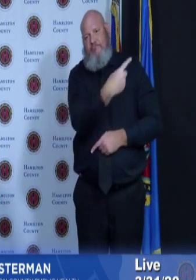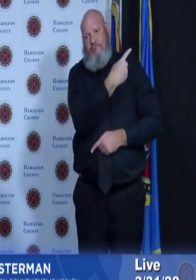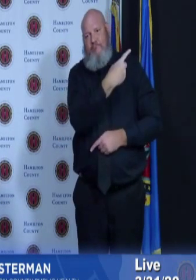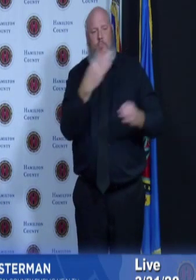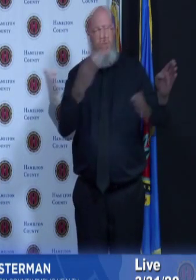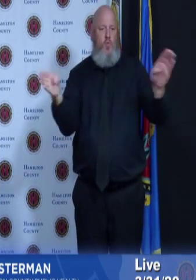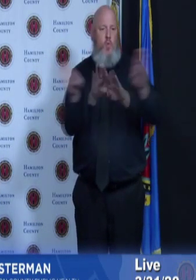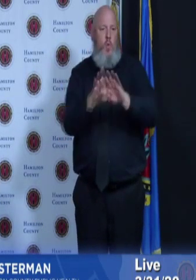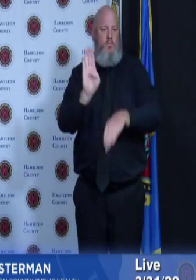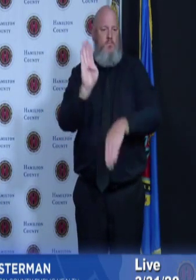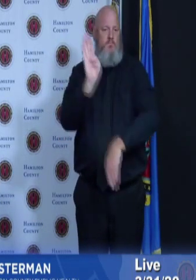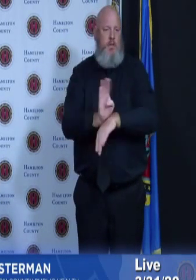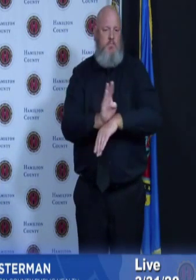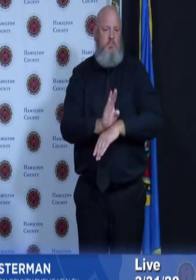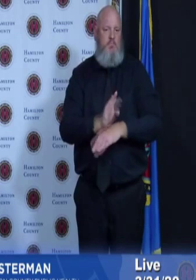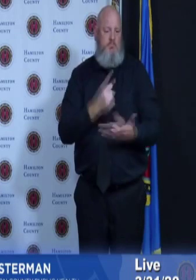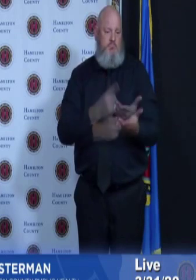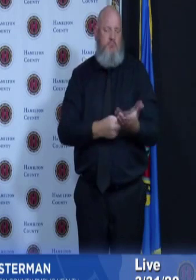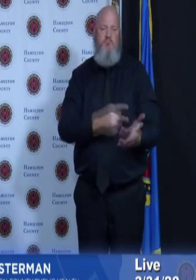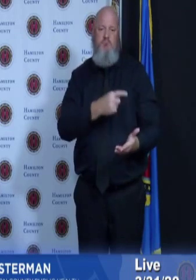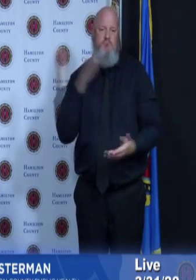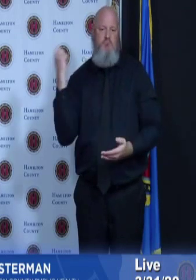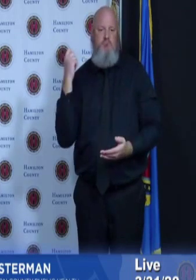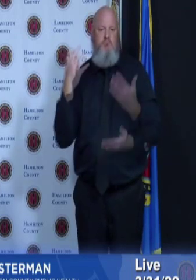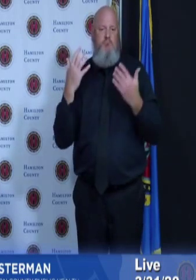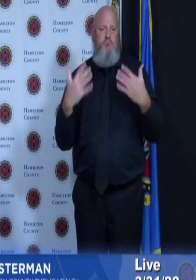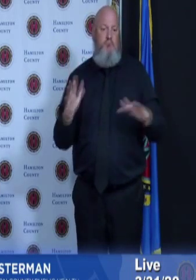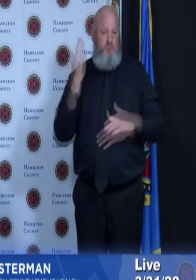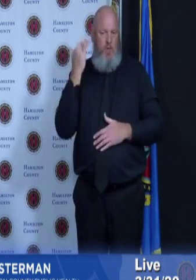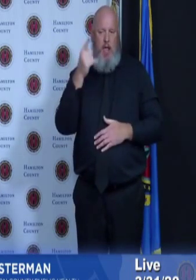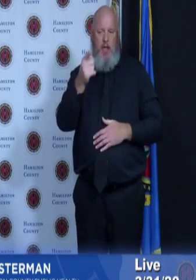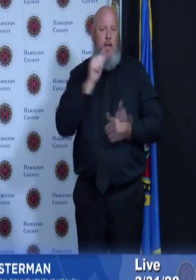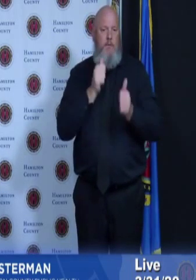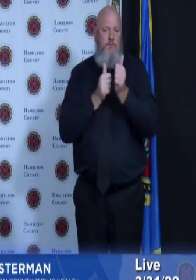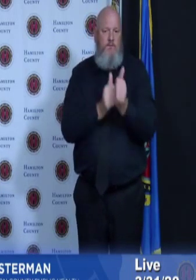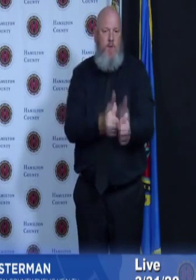at that time you know there are a bunch of essential services listed in the